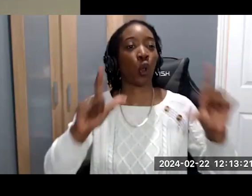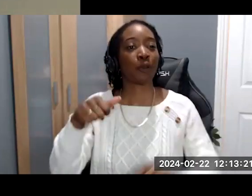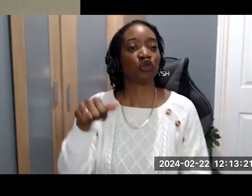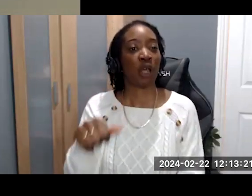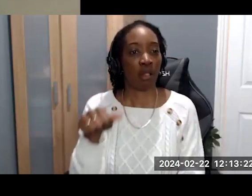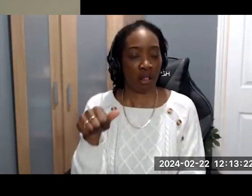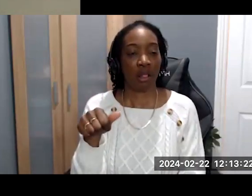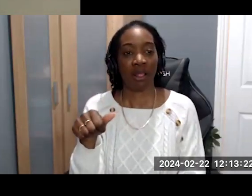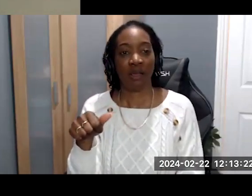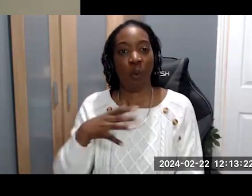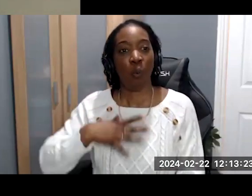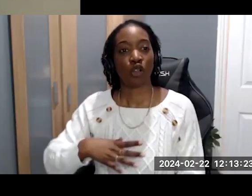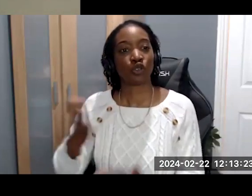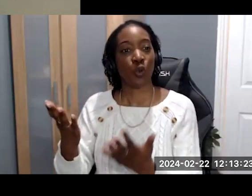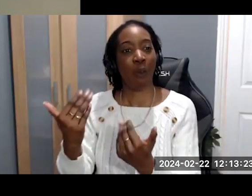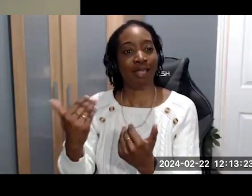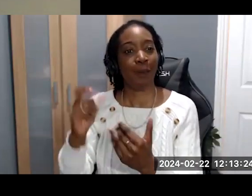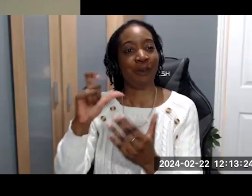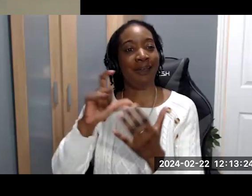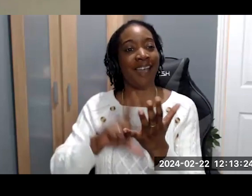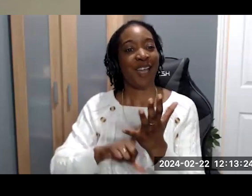I'd like to welcome Claudia our translator this